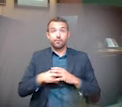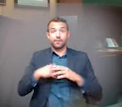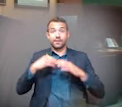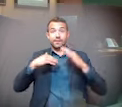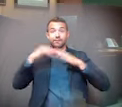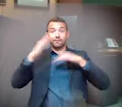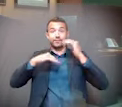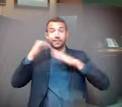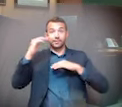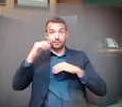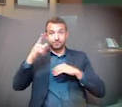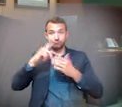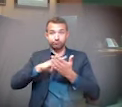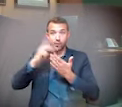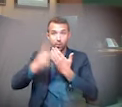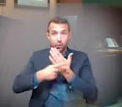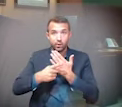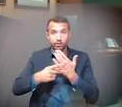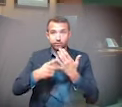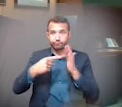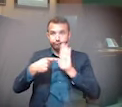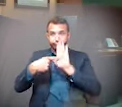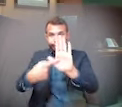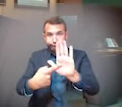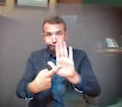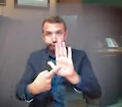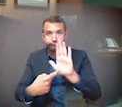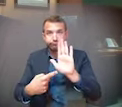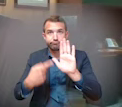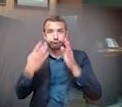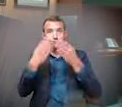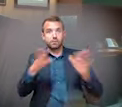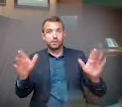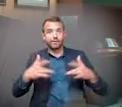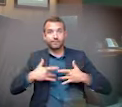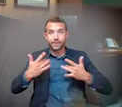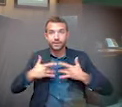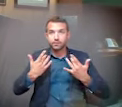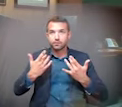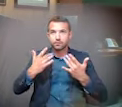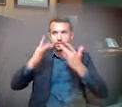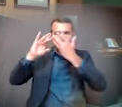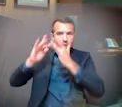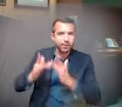a facility or a program like an exhibition or a public program or your website,